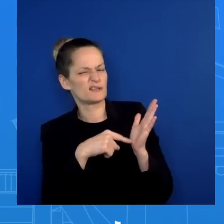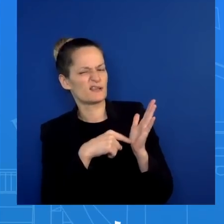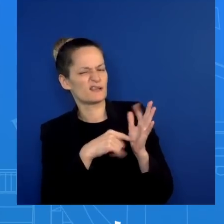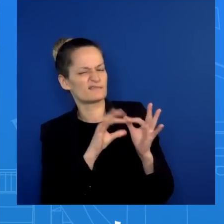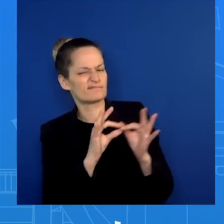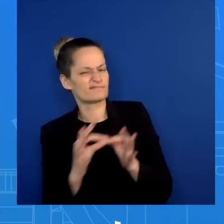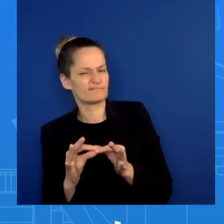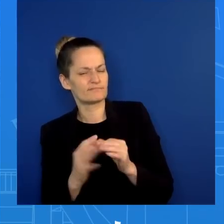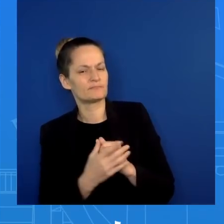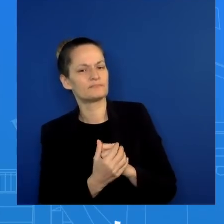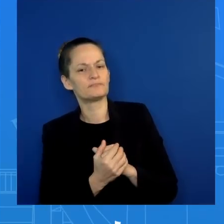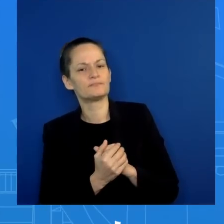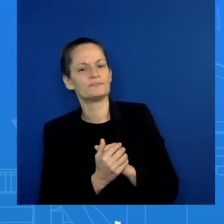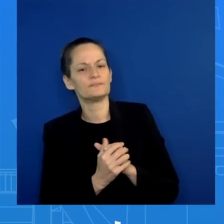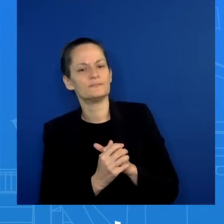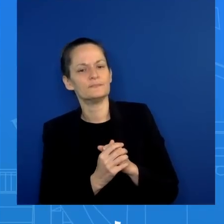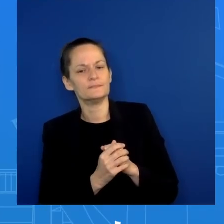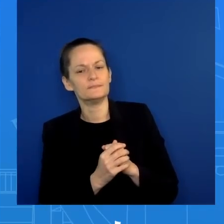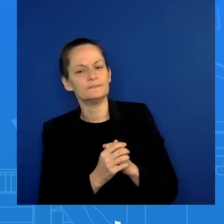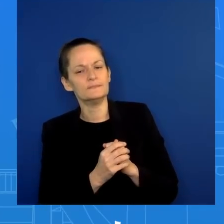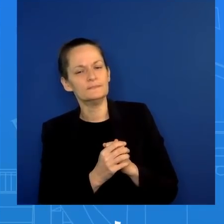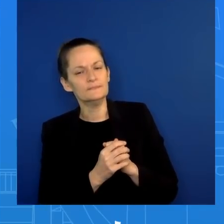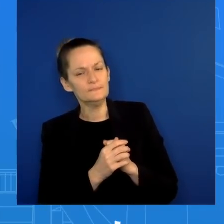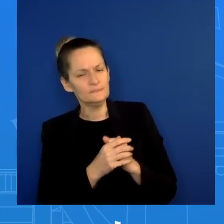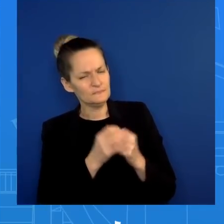could be a bureaucratic hurdle for minority communities